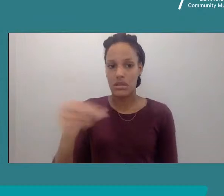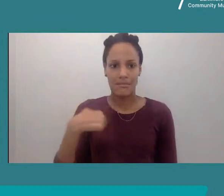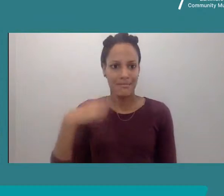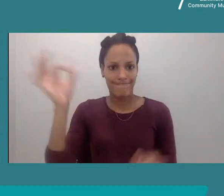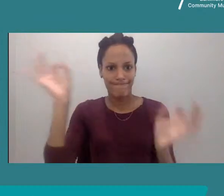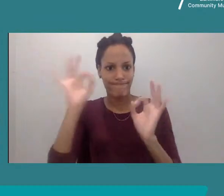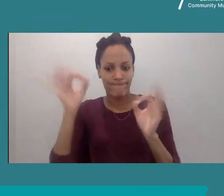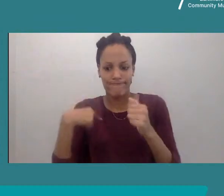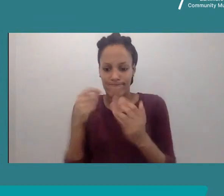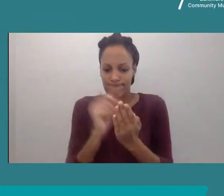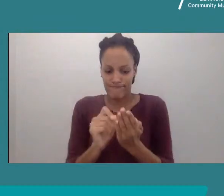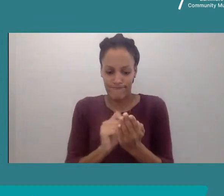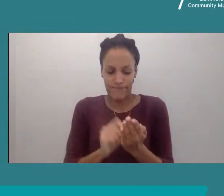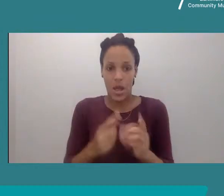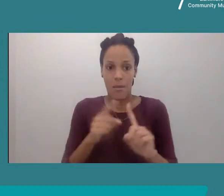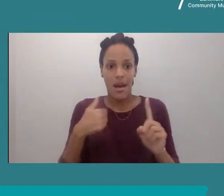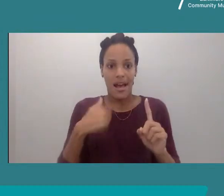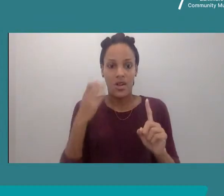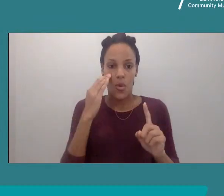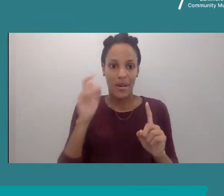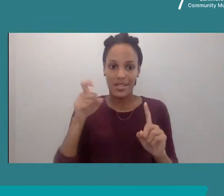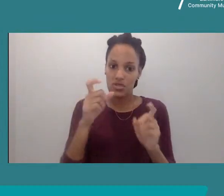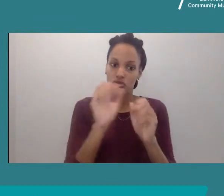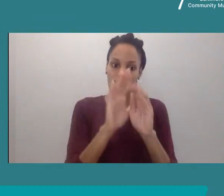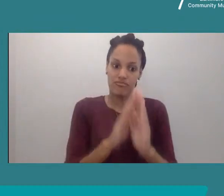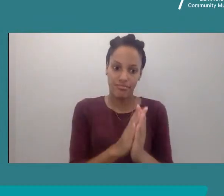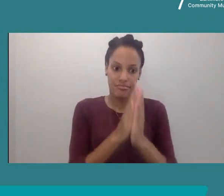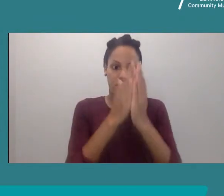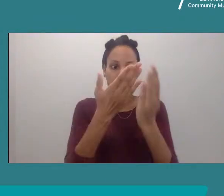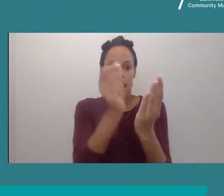really big book on, because the dissertation is just a book.